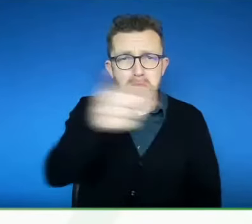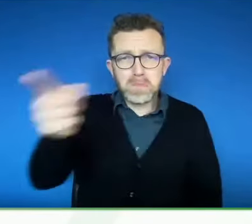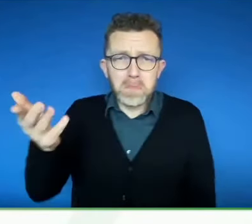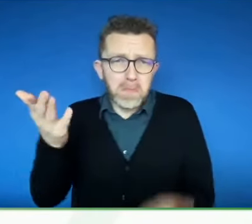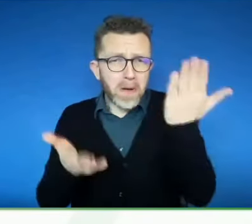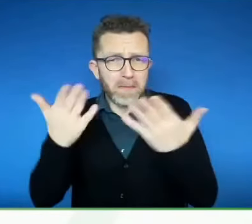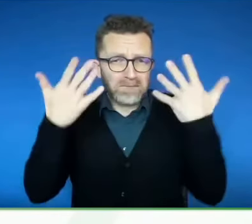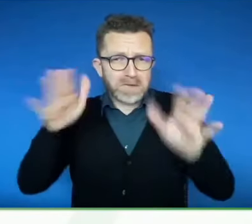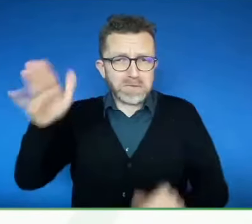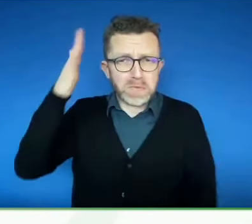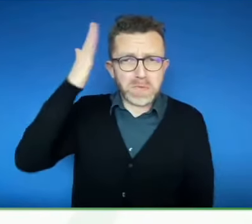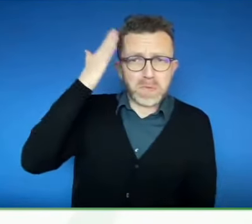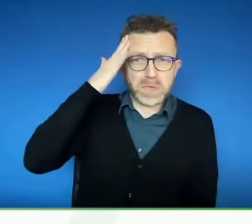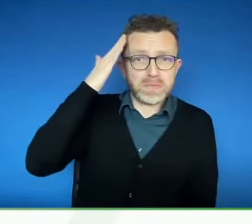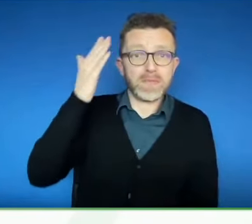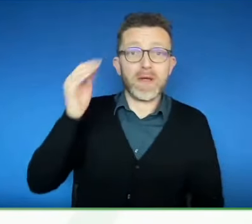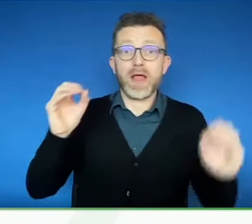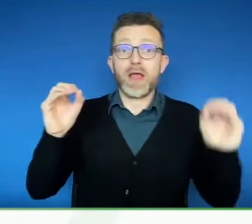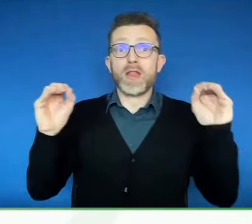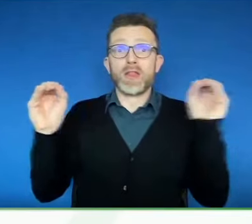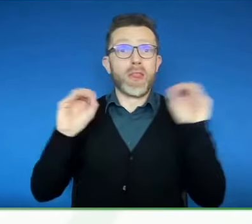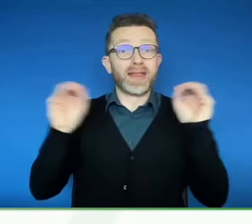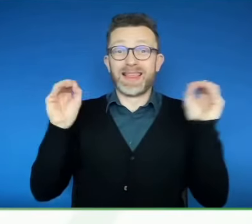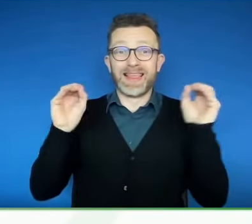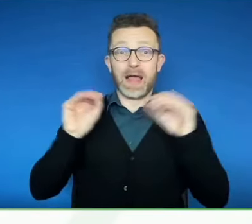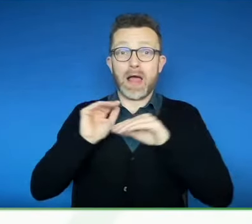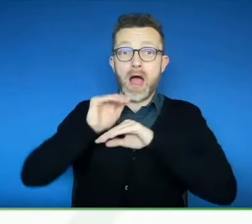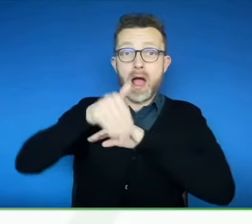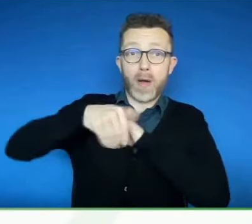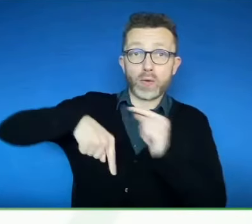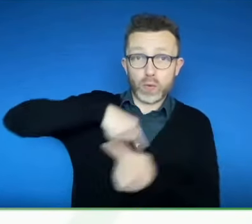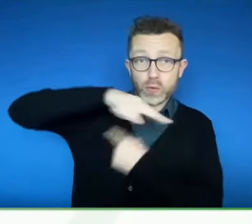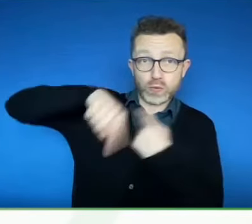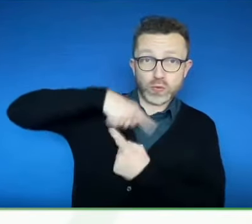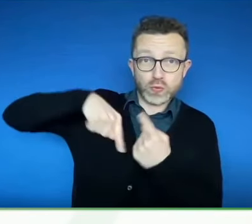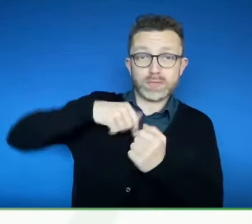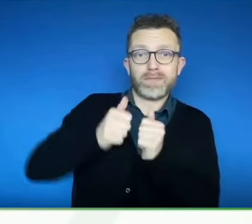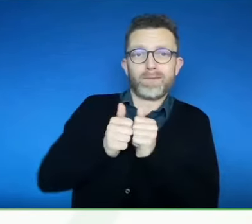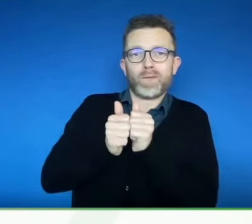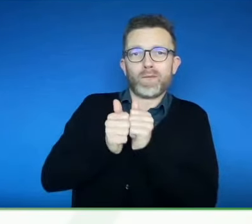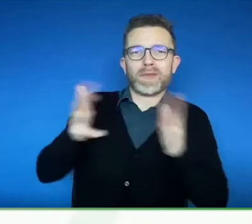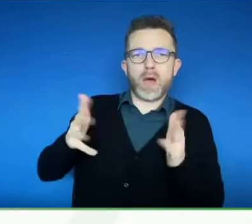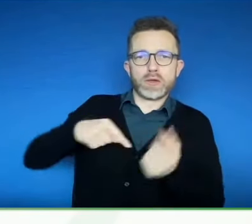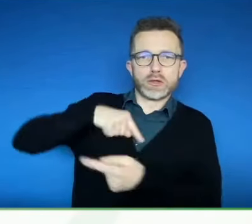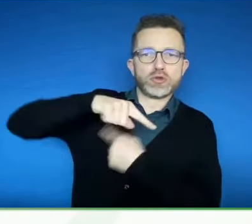Here today, we have a very romantic panel, one of the biggest